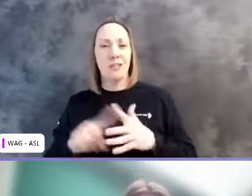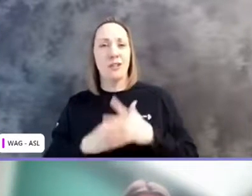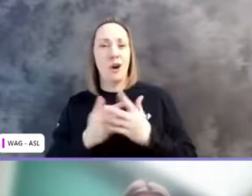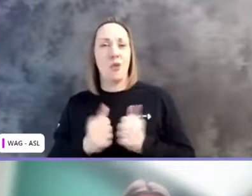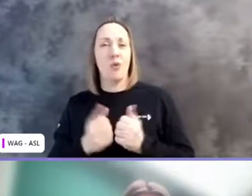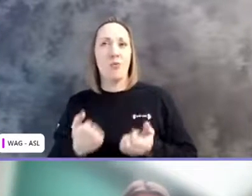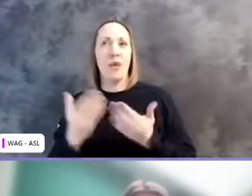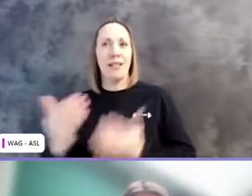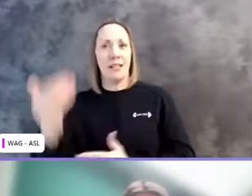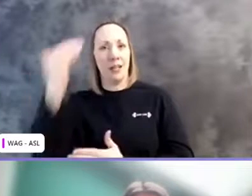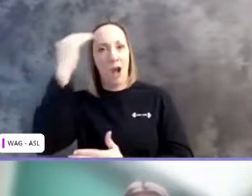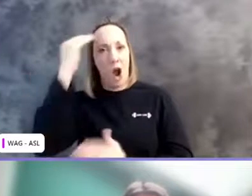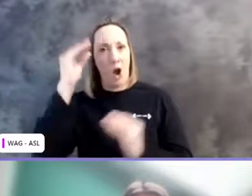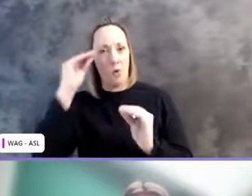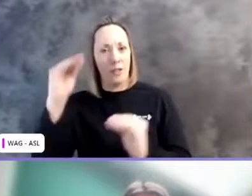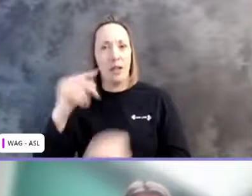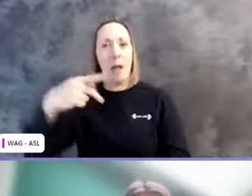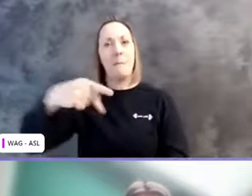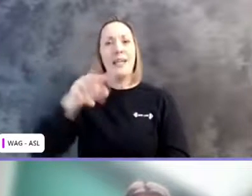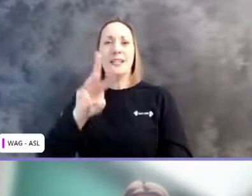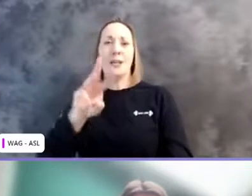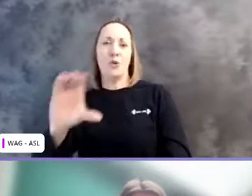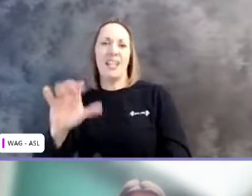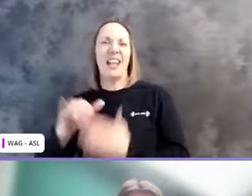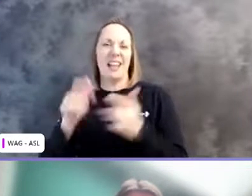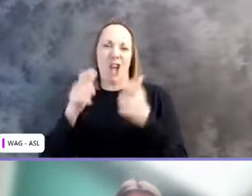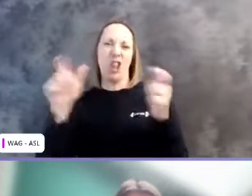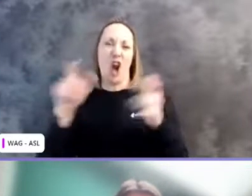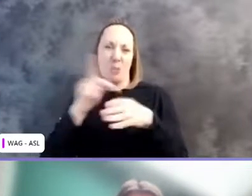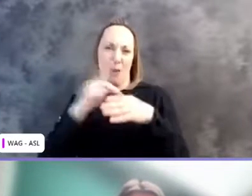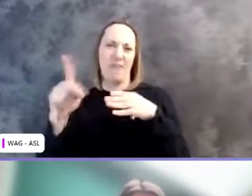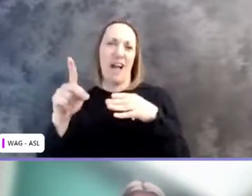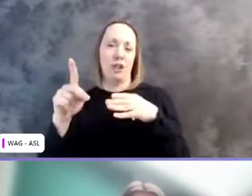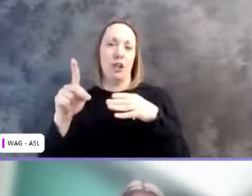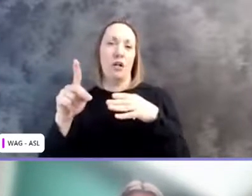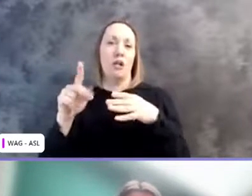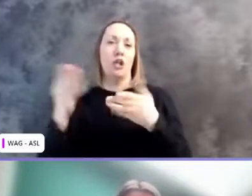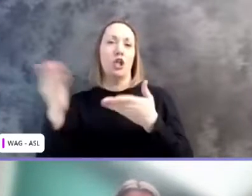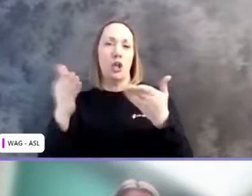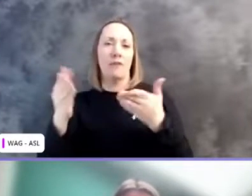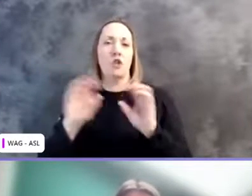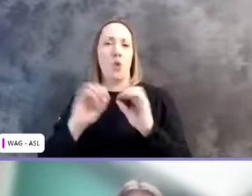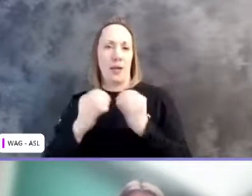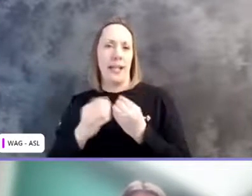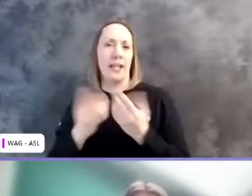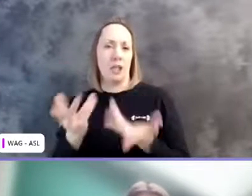[ARPITHA] I can add from a PWC perspective how we started about with raising awareness.